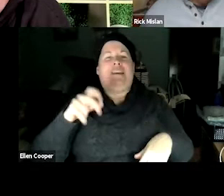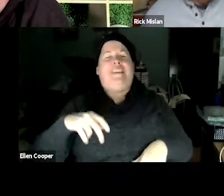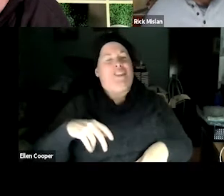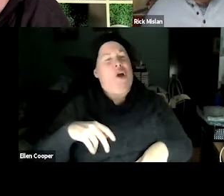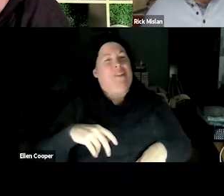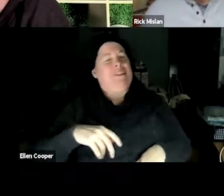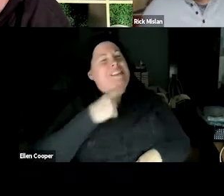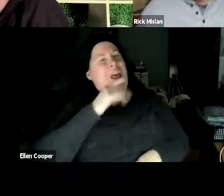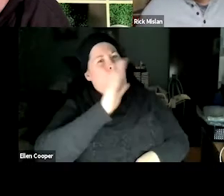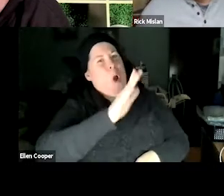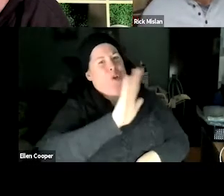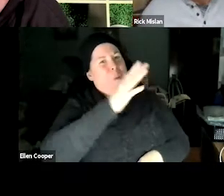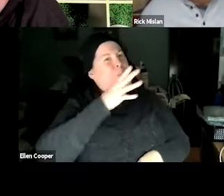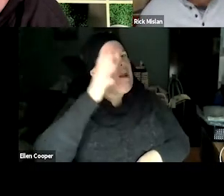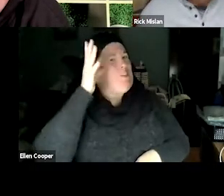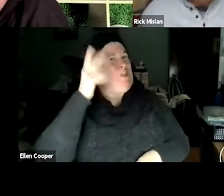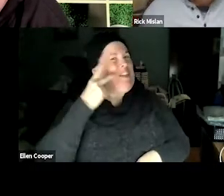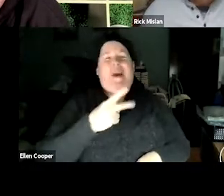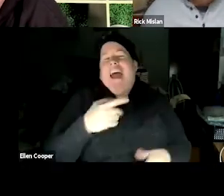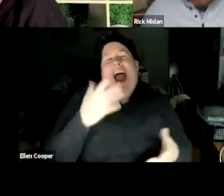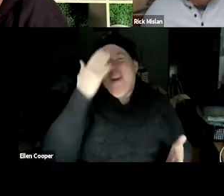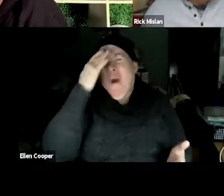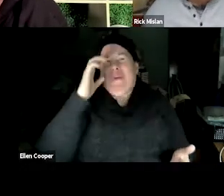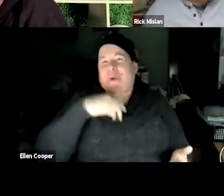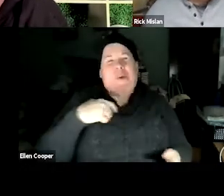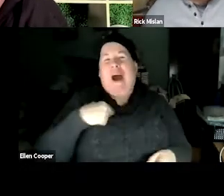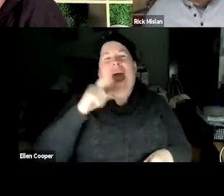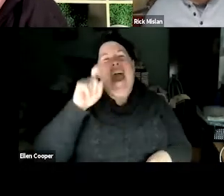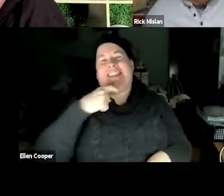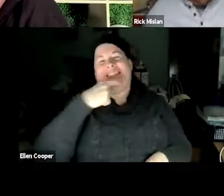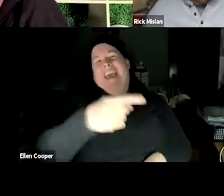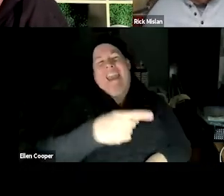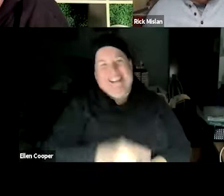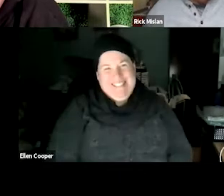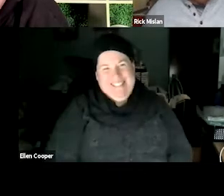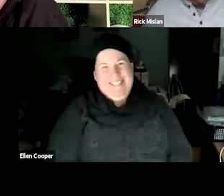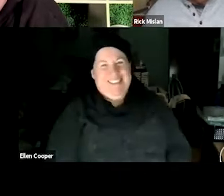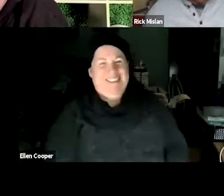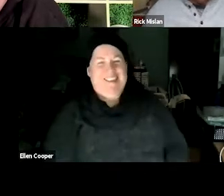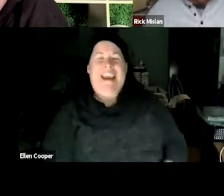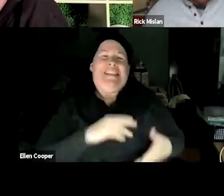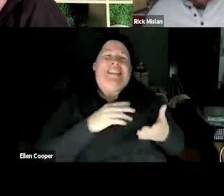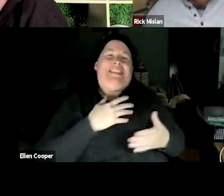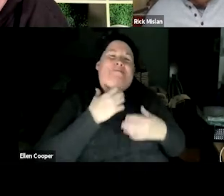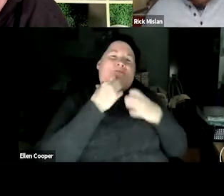I know that's probably weird but I decided to say it. I appreciate you being here tonight. Rick Mislan: Austin's a lot. Yeah, it is. It's kind of. There it is.